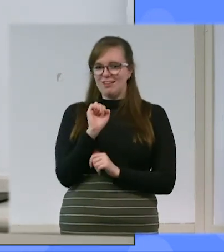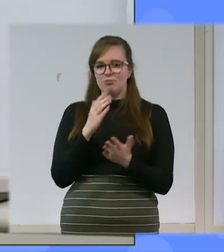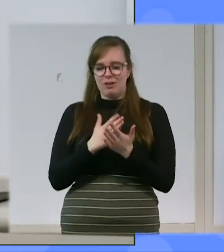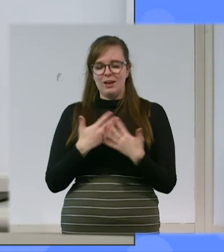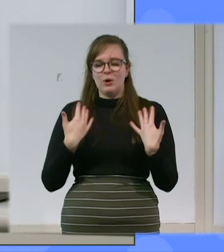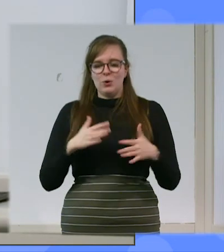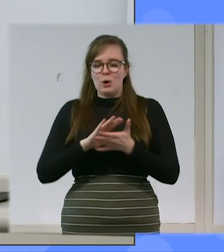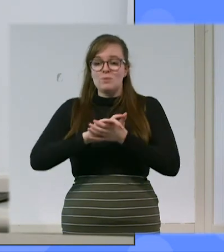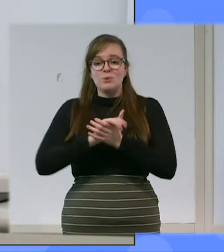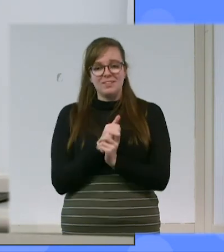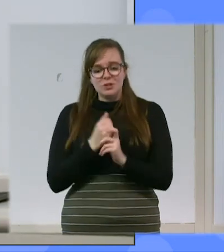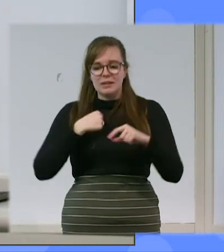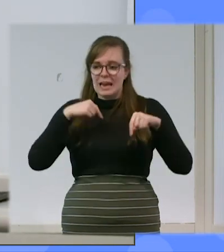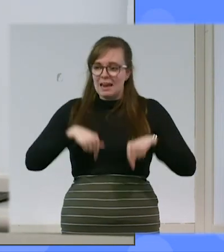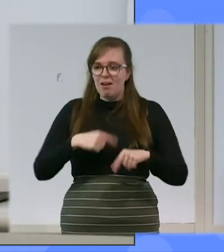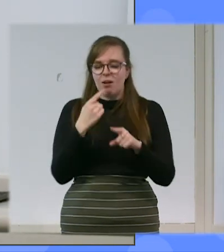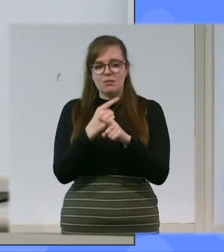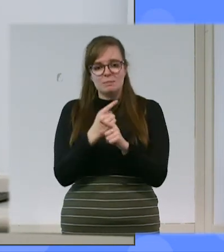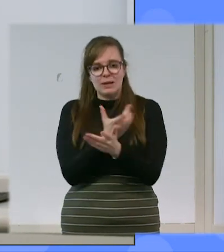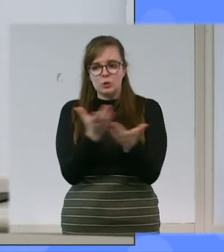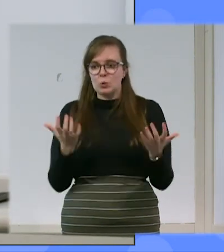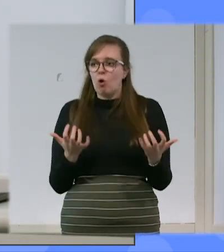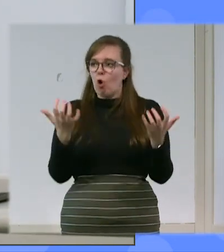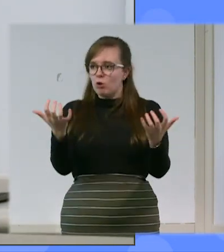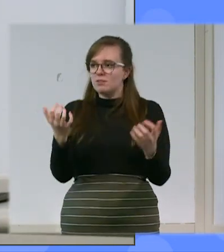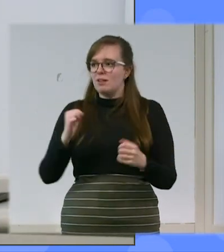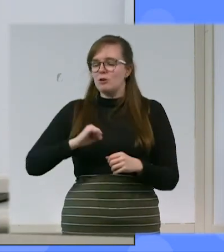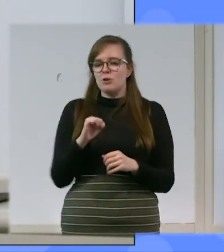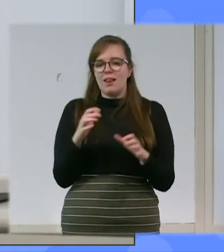speaking to an audience that is Scotland in in miniature so thank you very much